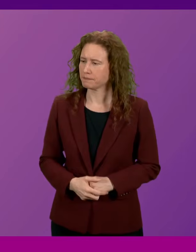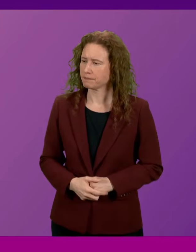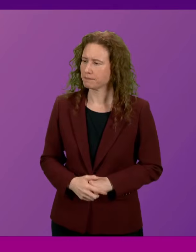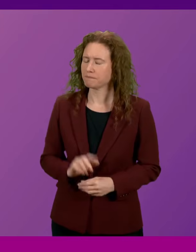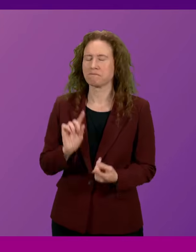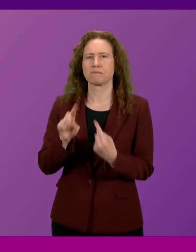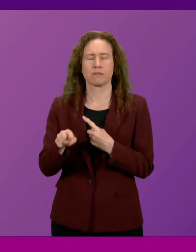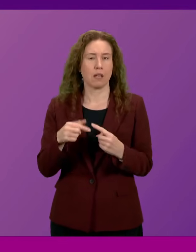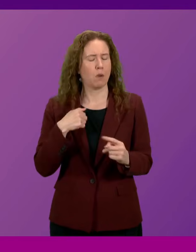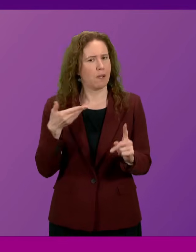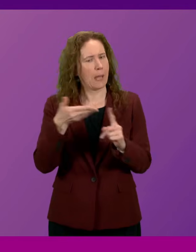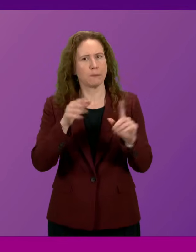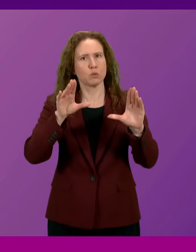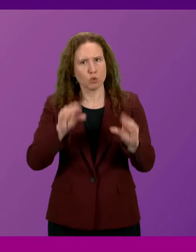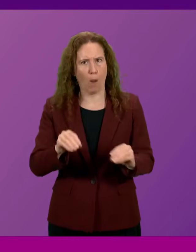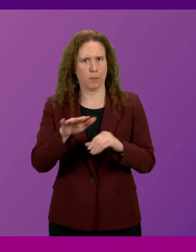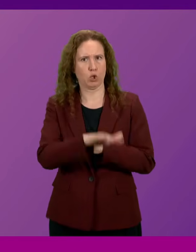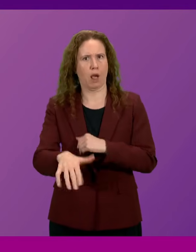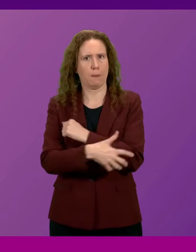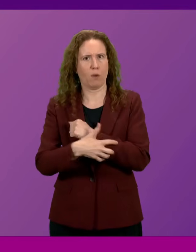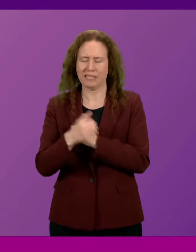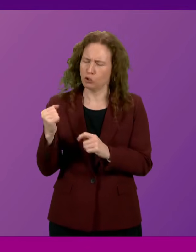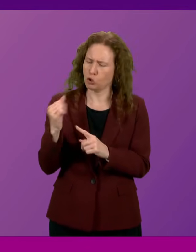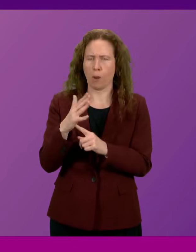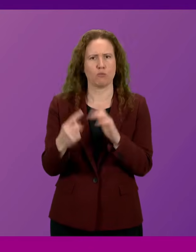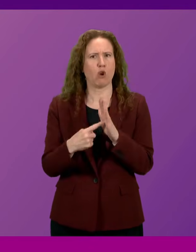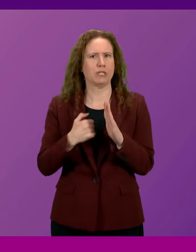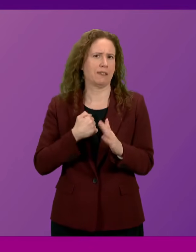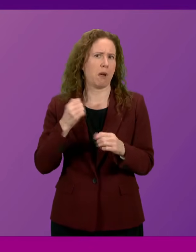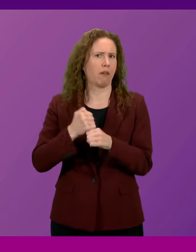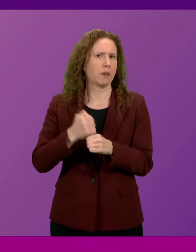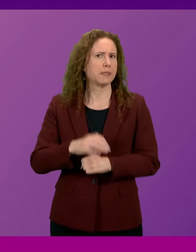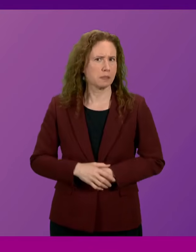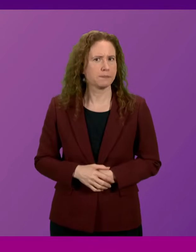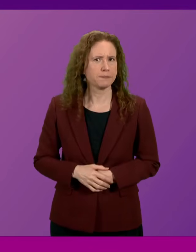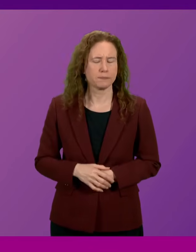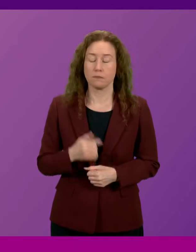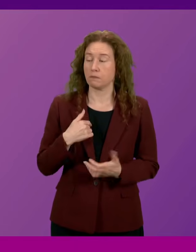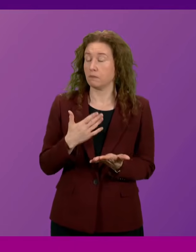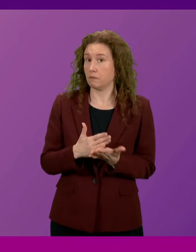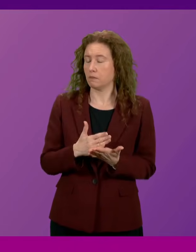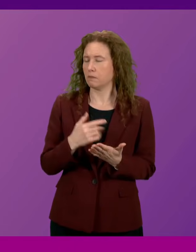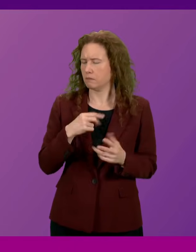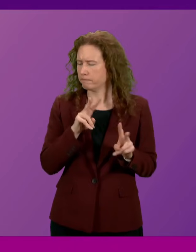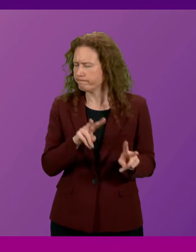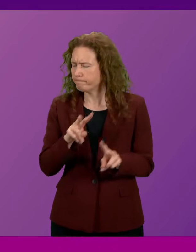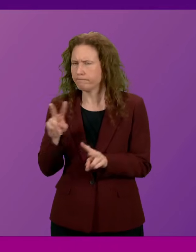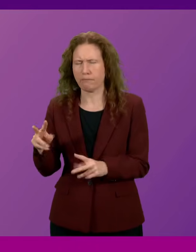Ending child poverty is my Government’s top priority. We constantly look for measures